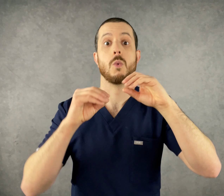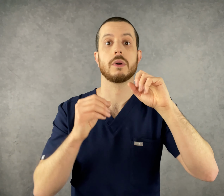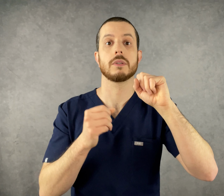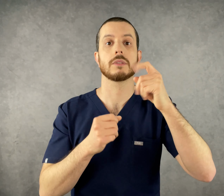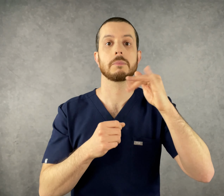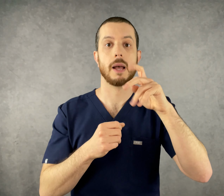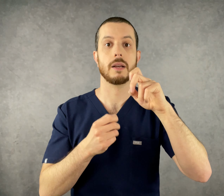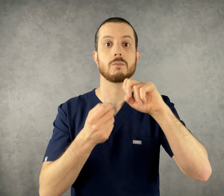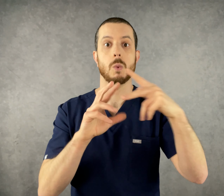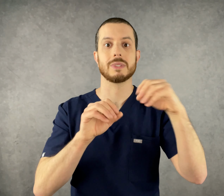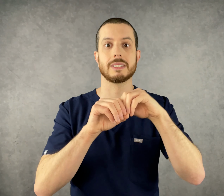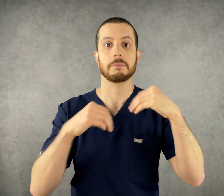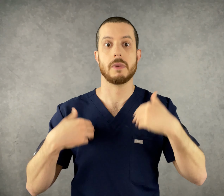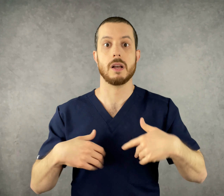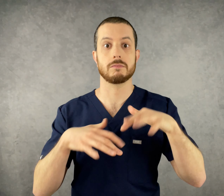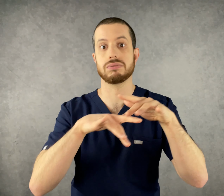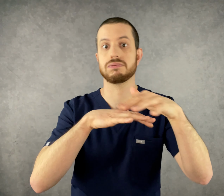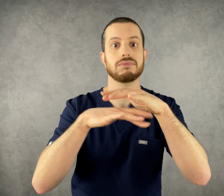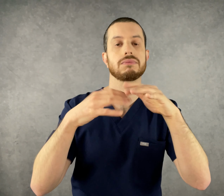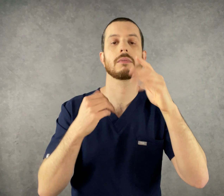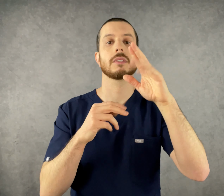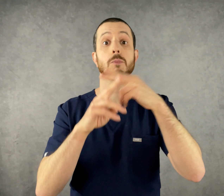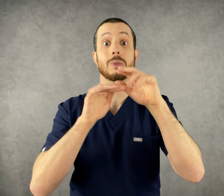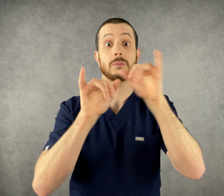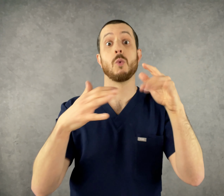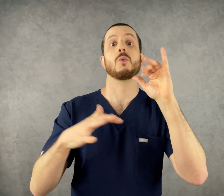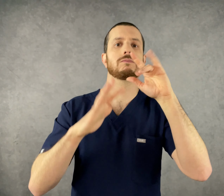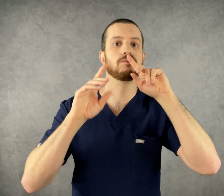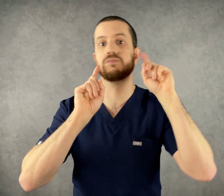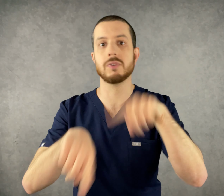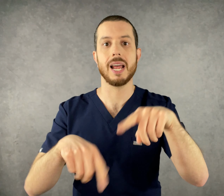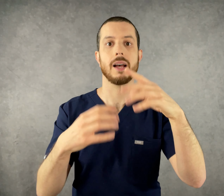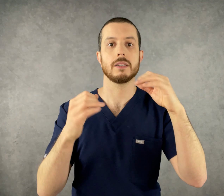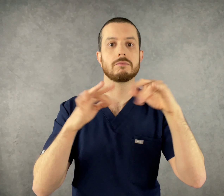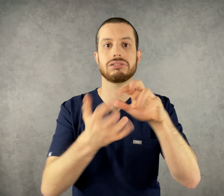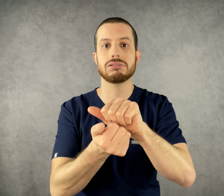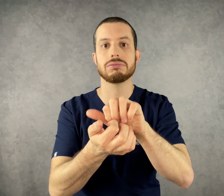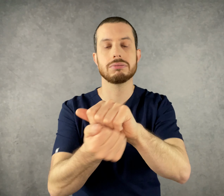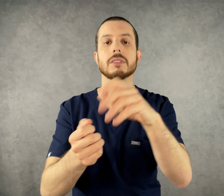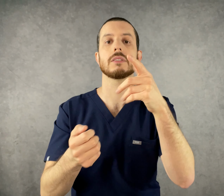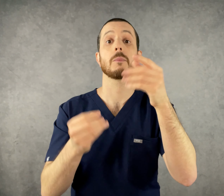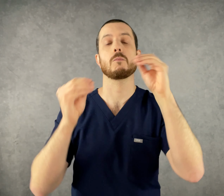that are floating around in your body. Your immune system may react more strongly, leading to an increased